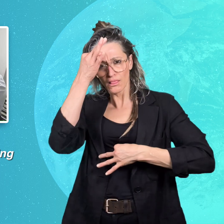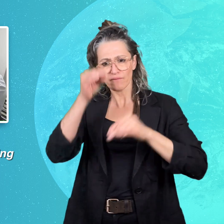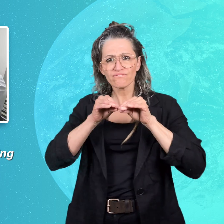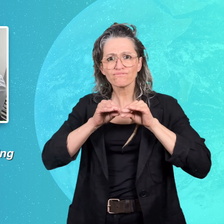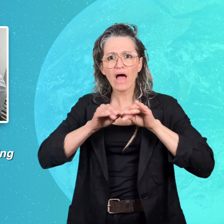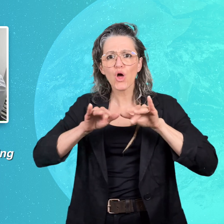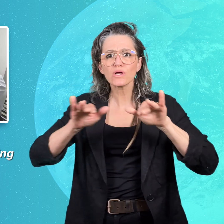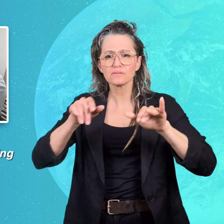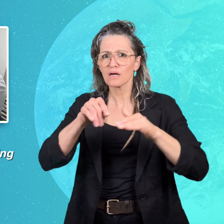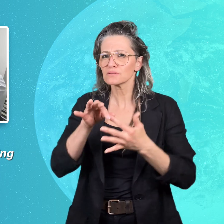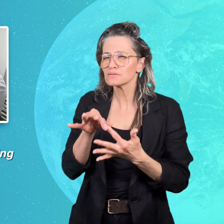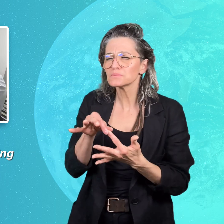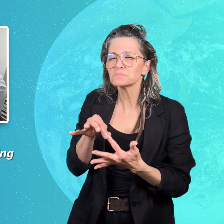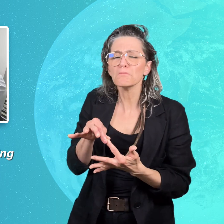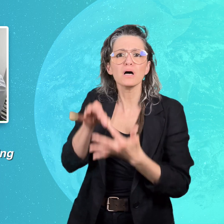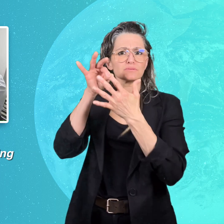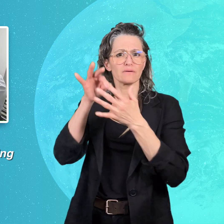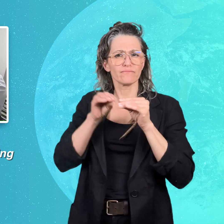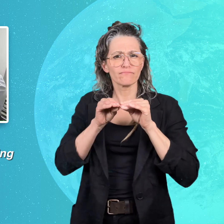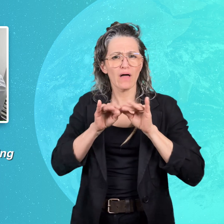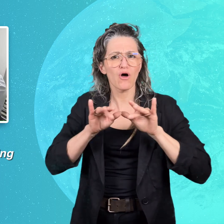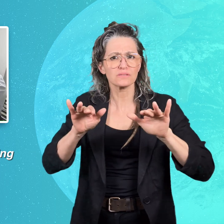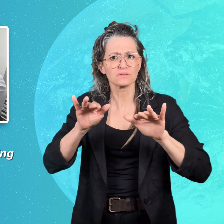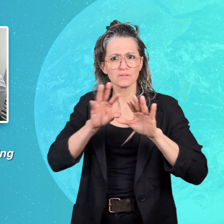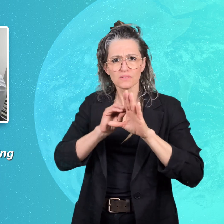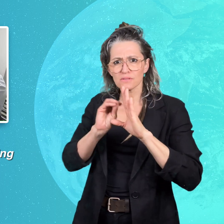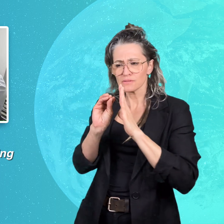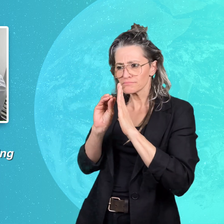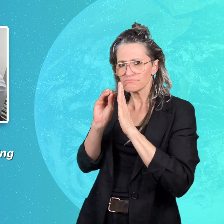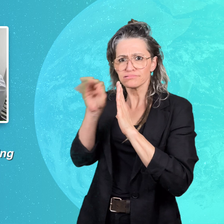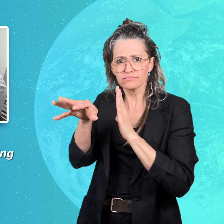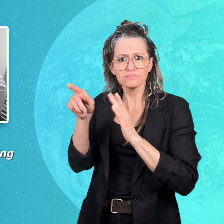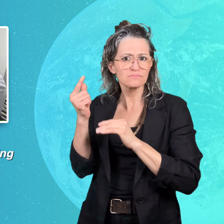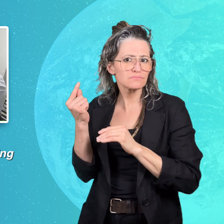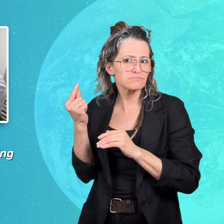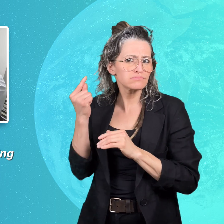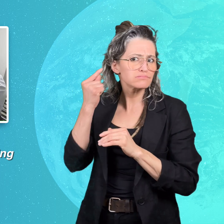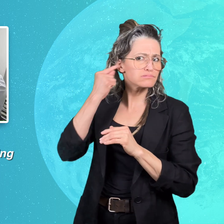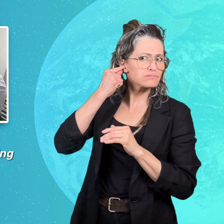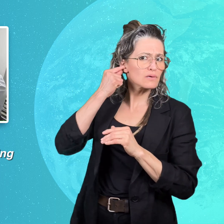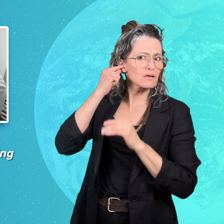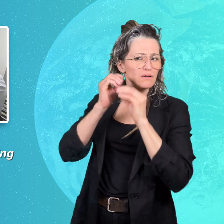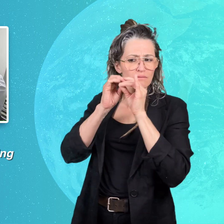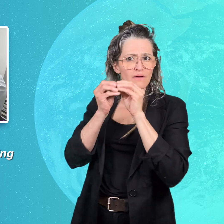their cochlea so that it would help cells